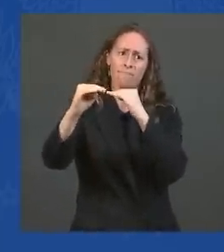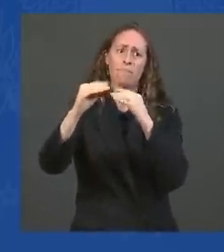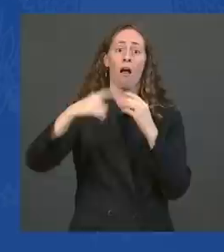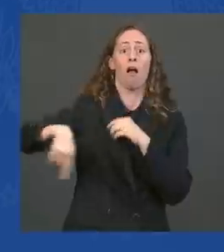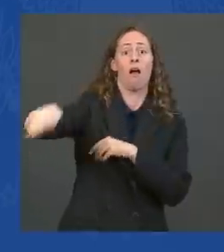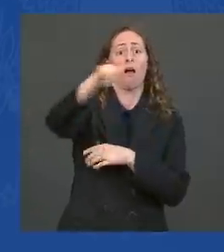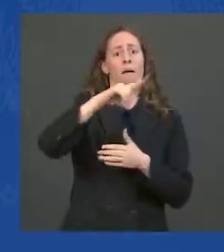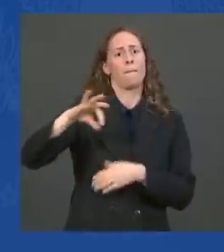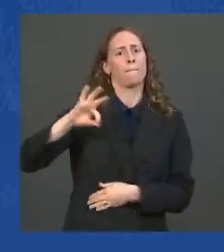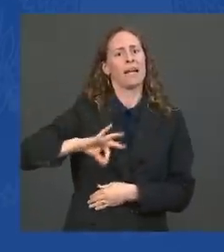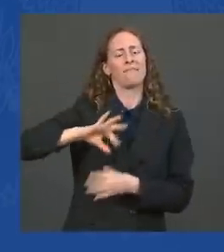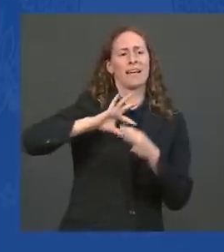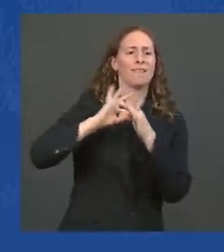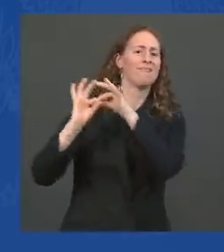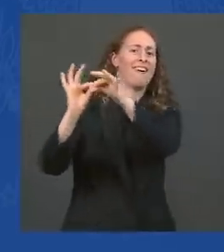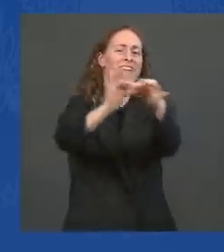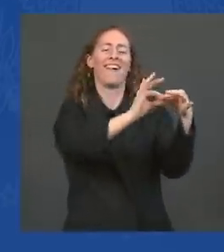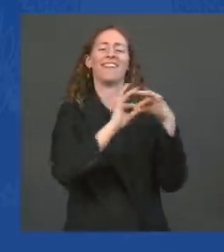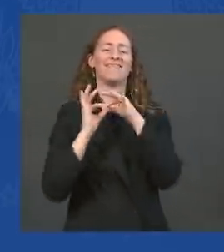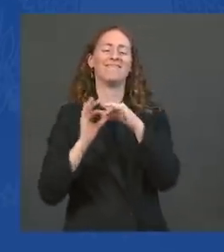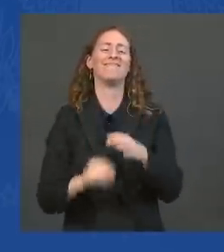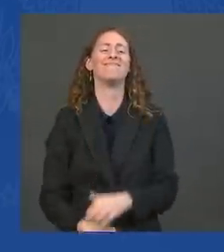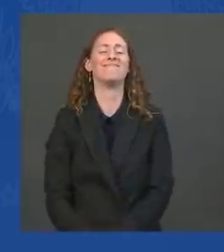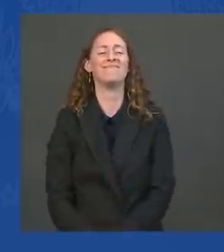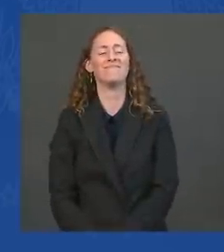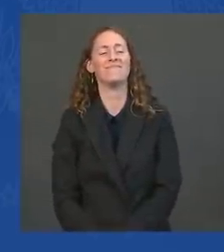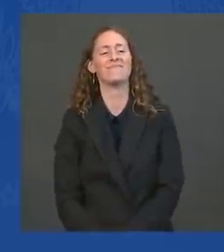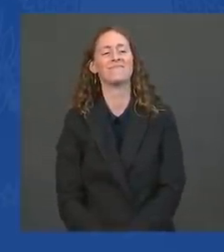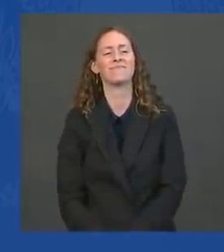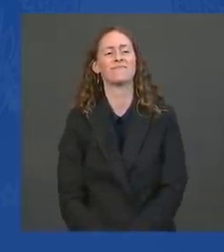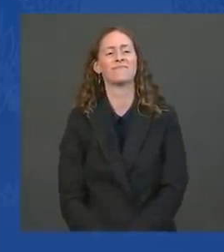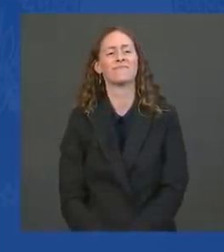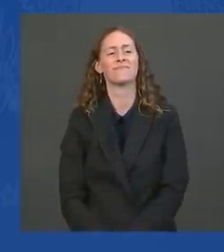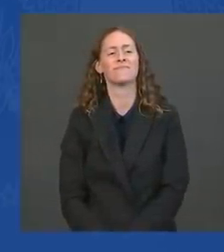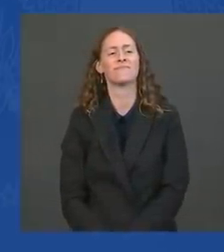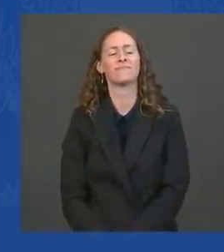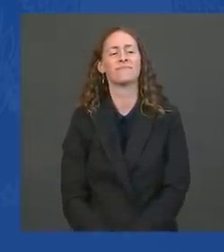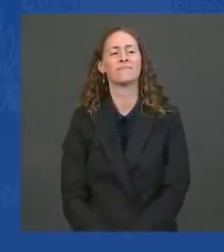AUKUS will also enhance our contribution to our growing network of partnerships